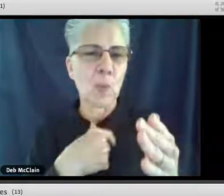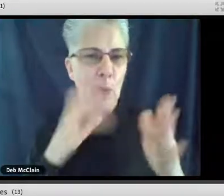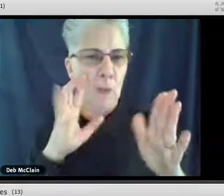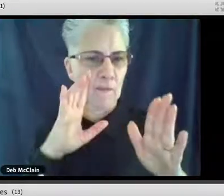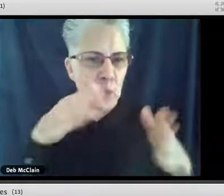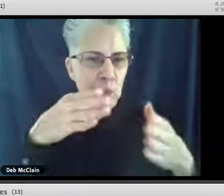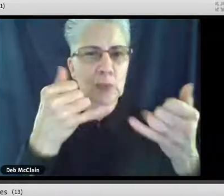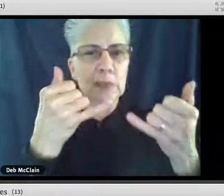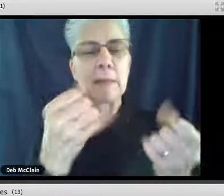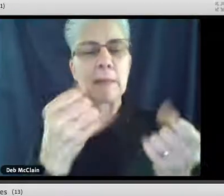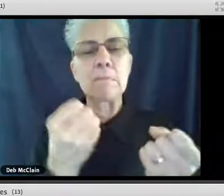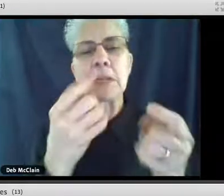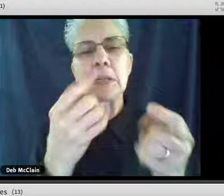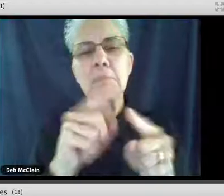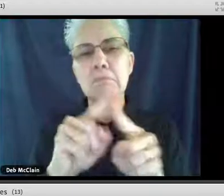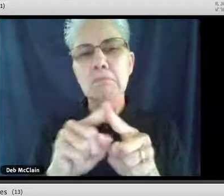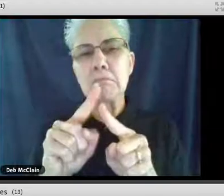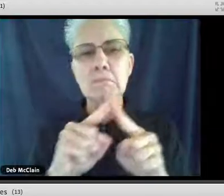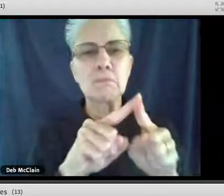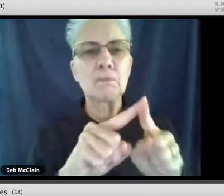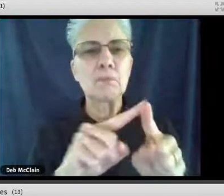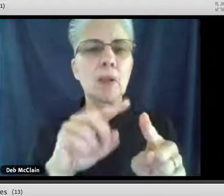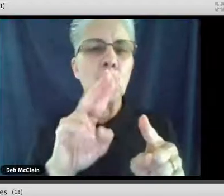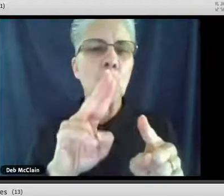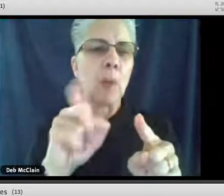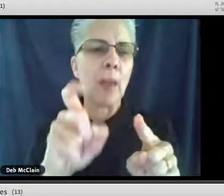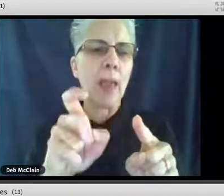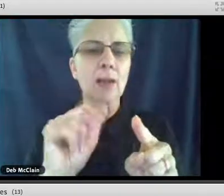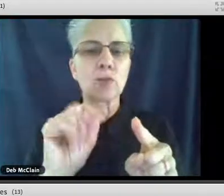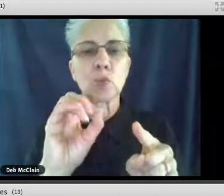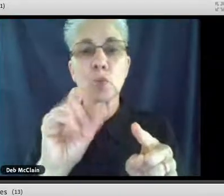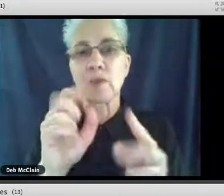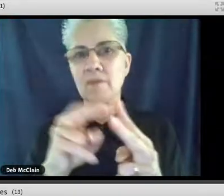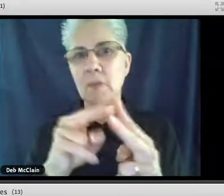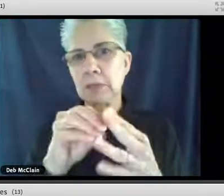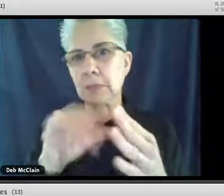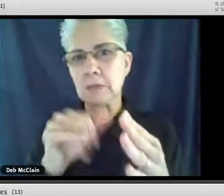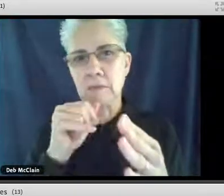There are a lot of UX tools, but they're super expensive. We're not even going to get into those today.